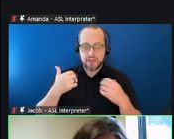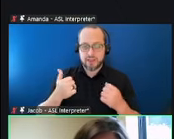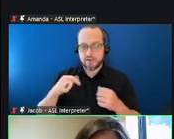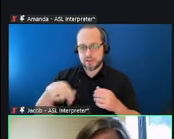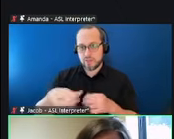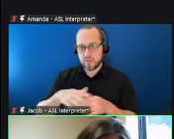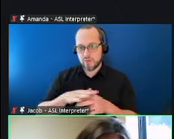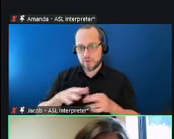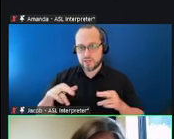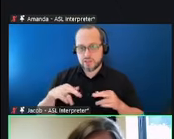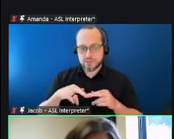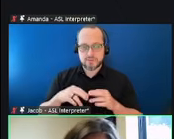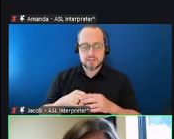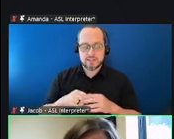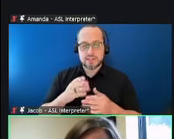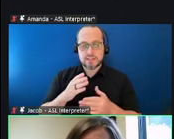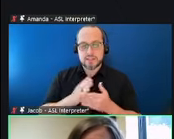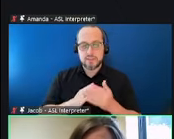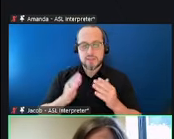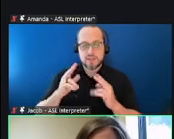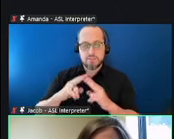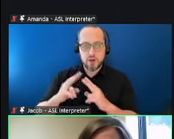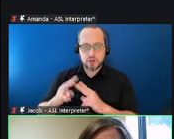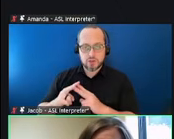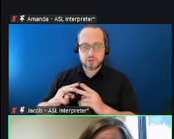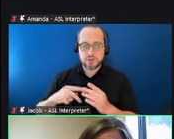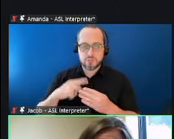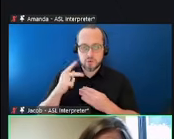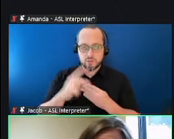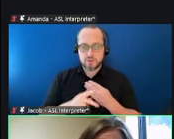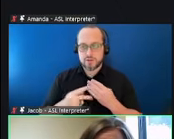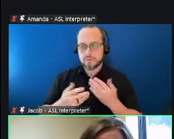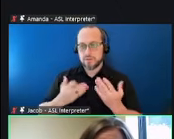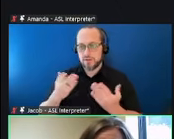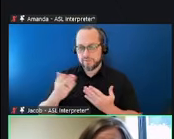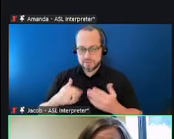So some of the programs and services that we provide um we do provide Medicaid care